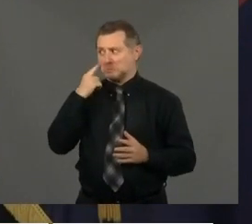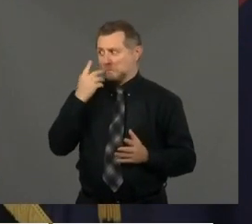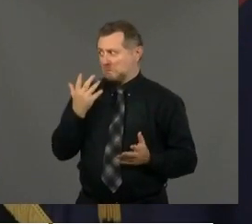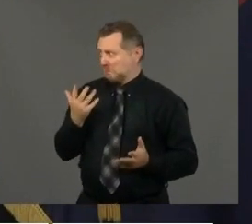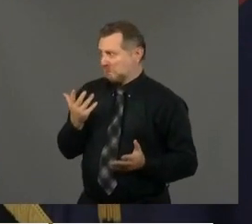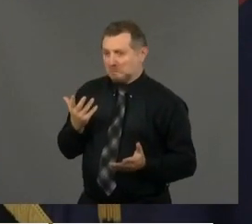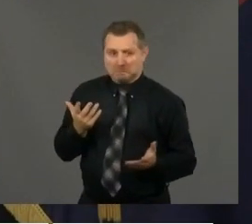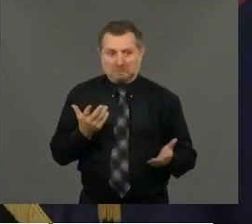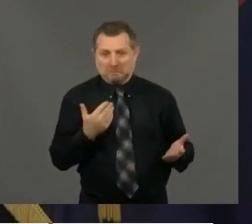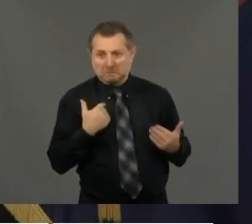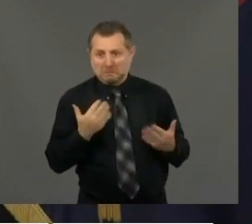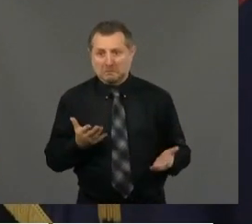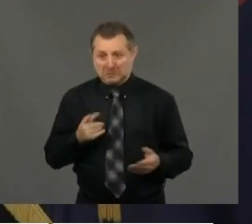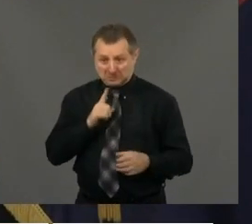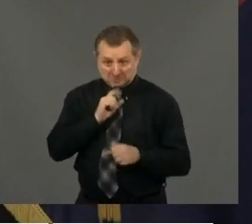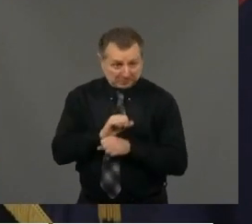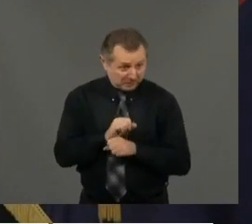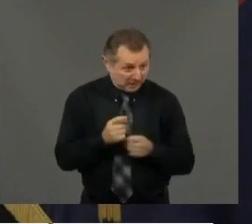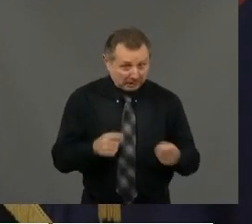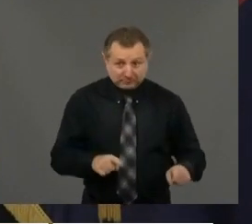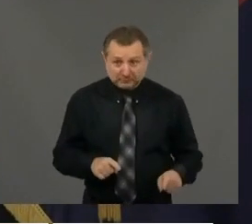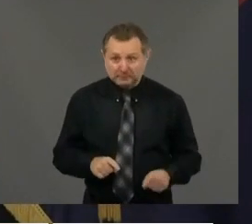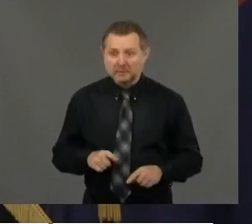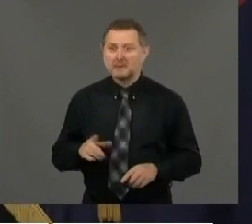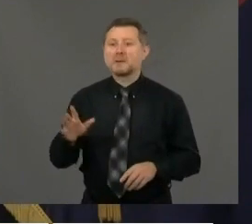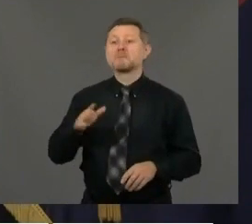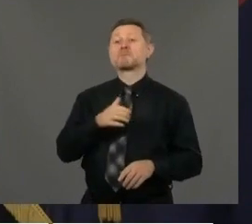I HAVE NOT HEARD THERE WAS